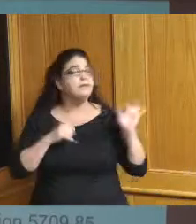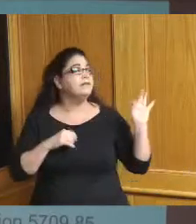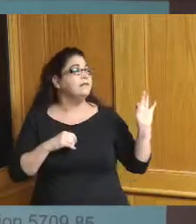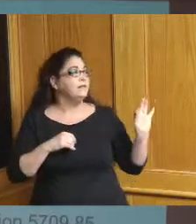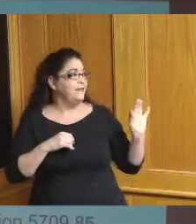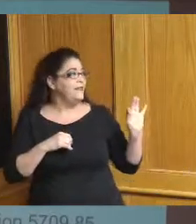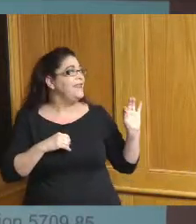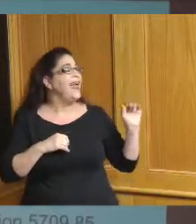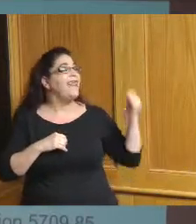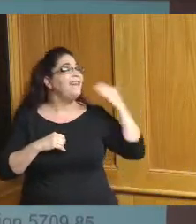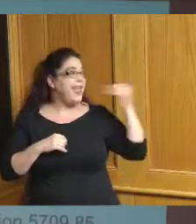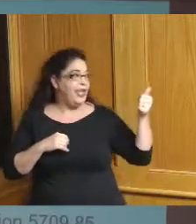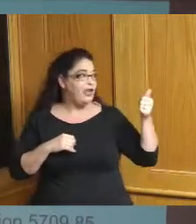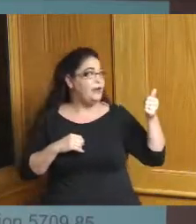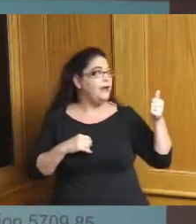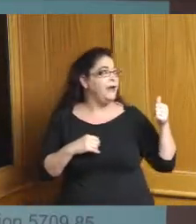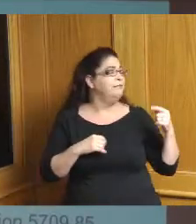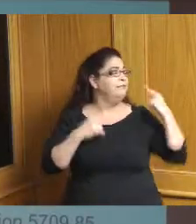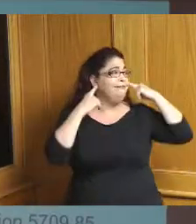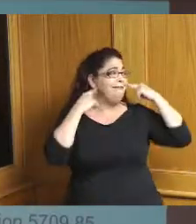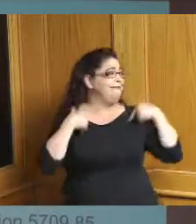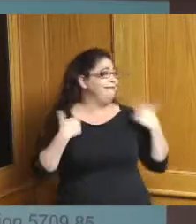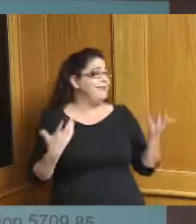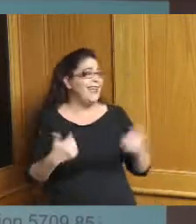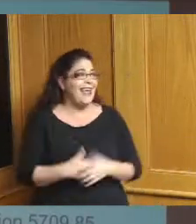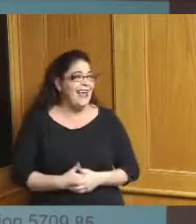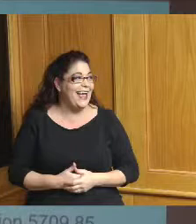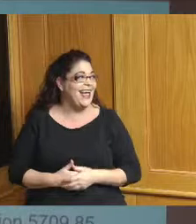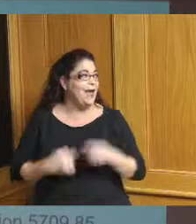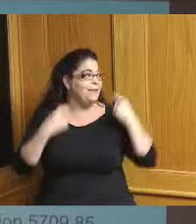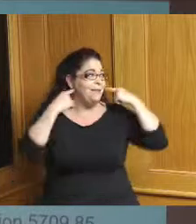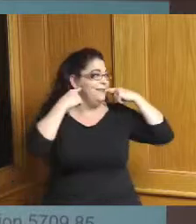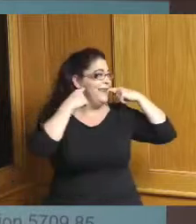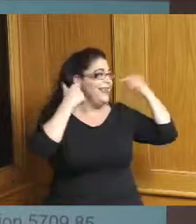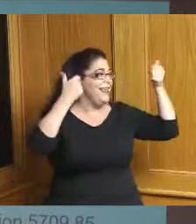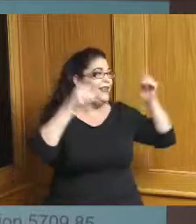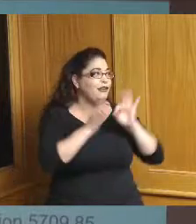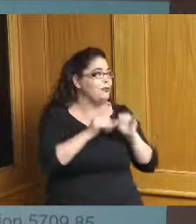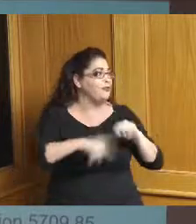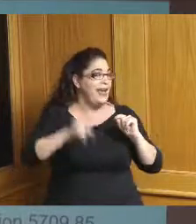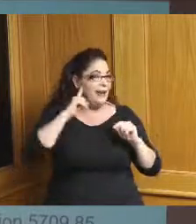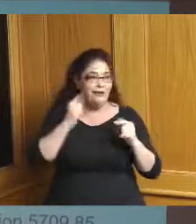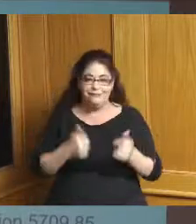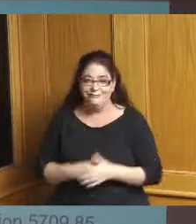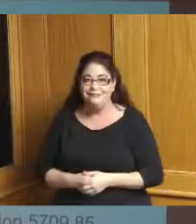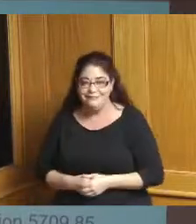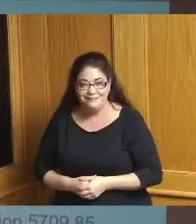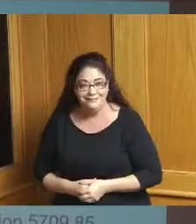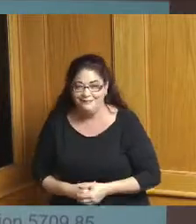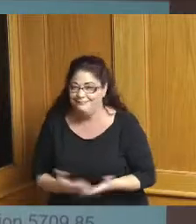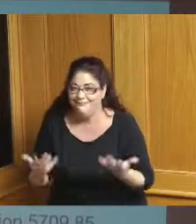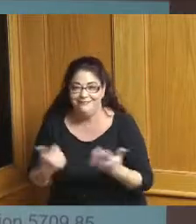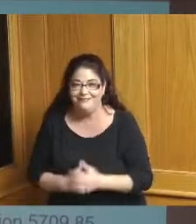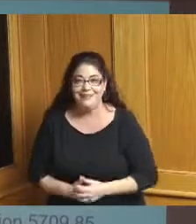over I heard you well okay all the interpreters okay thank you okay thank you very much that makes